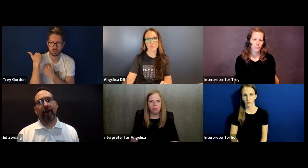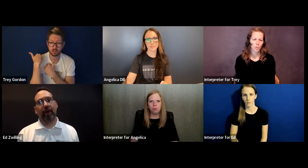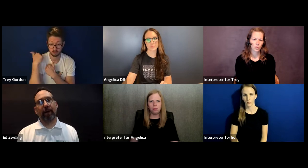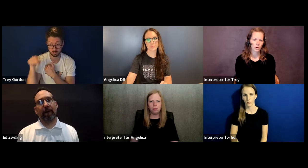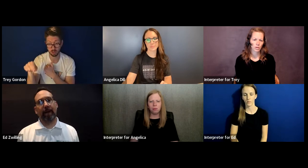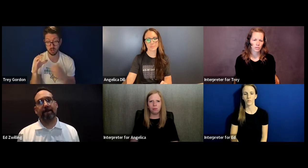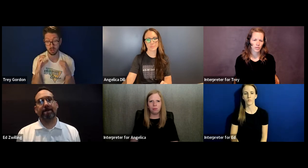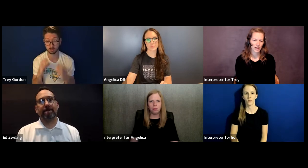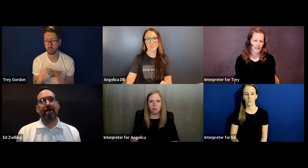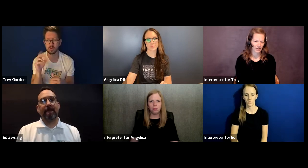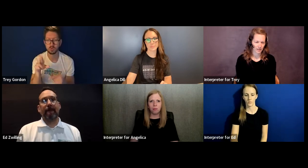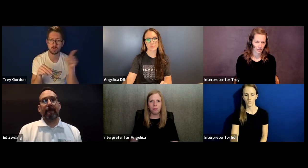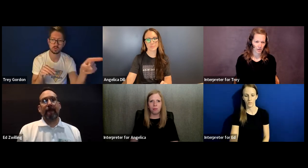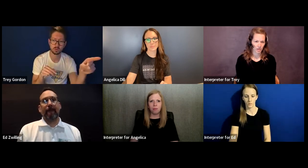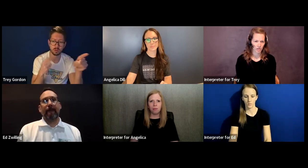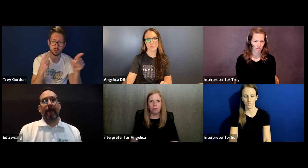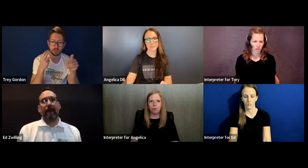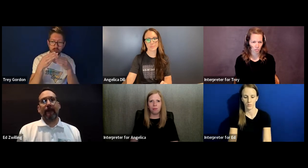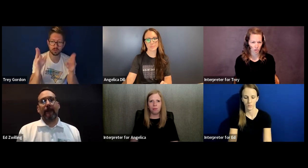for providing that effective communication the consumer